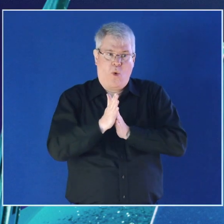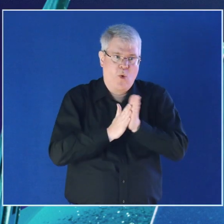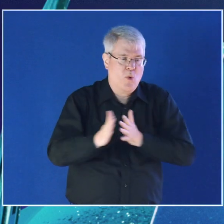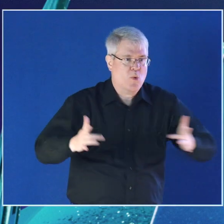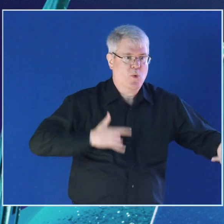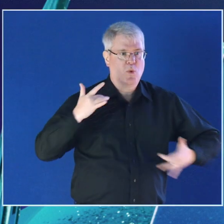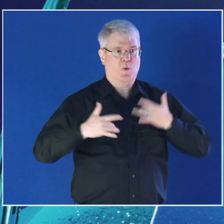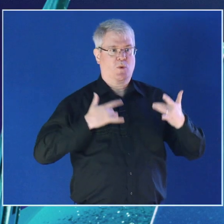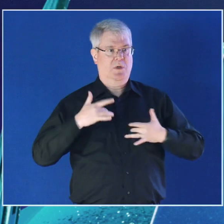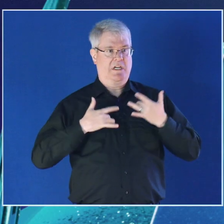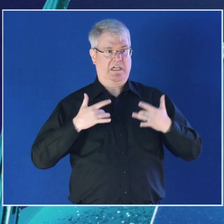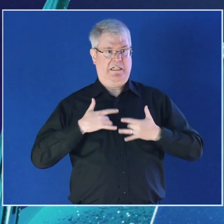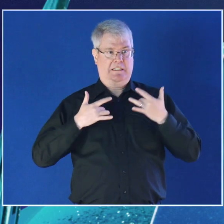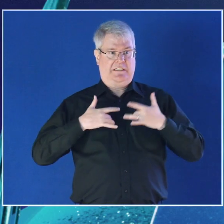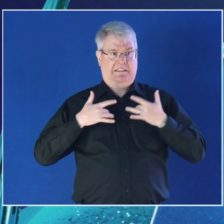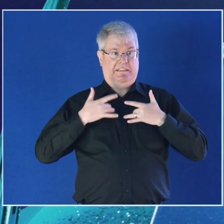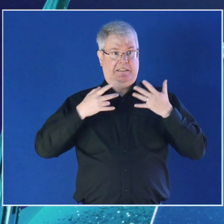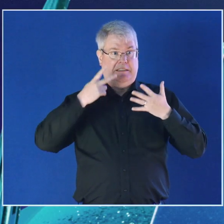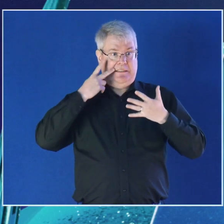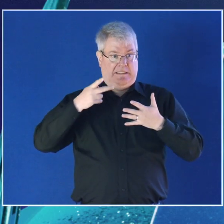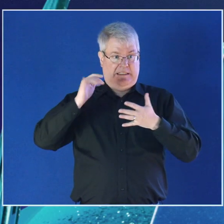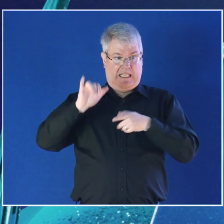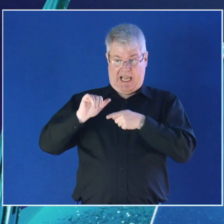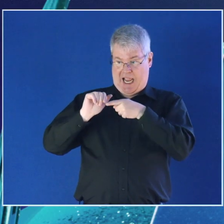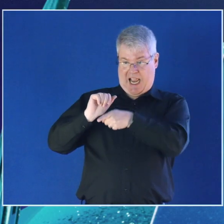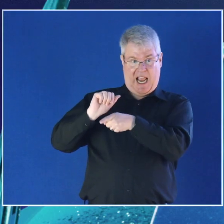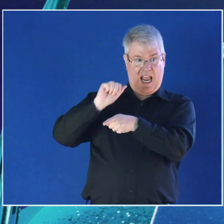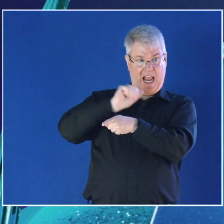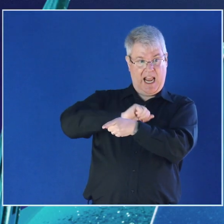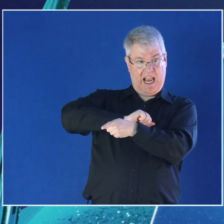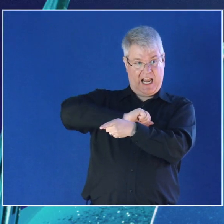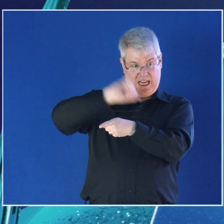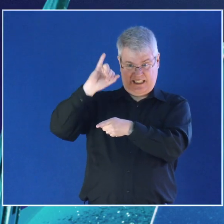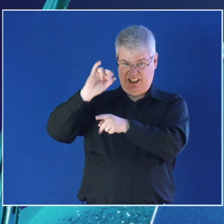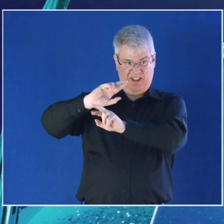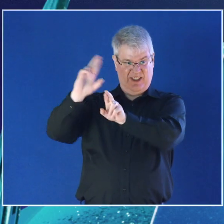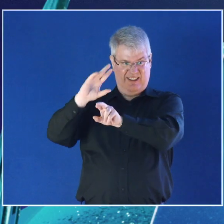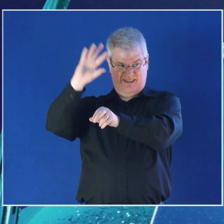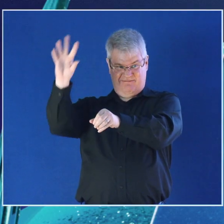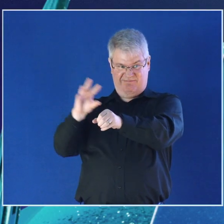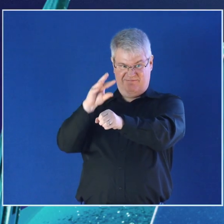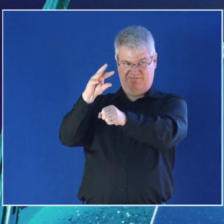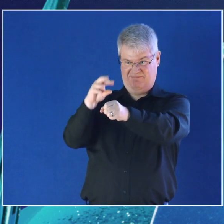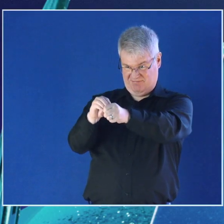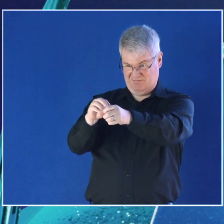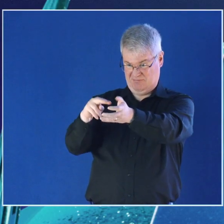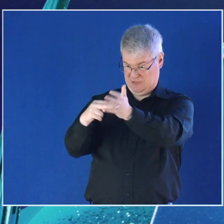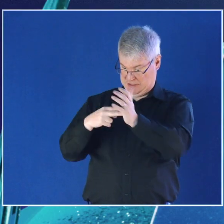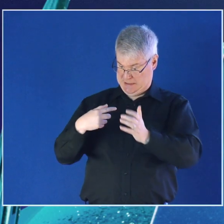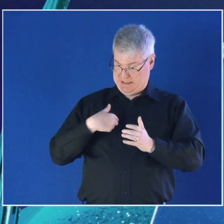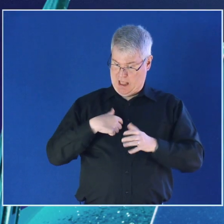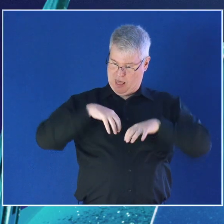where AI is now taking part and really reducing some of that physical effort that we have to put into it.